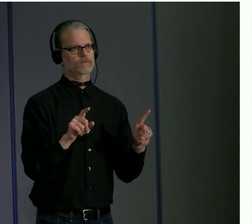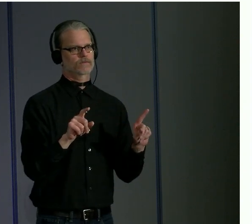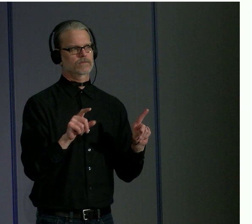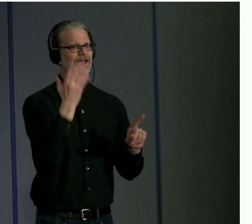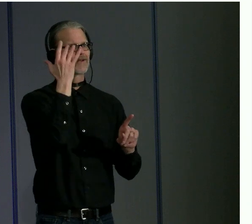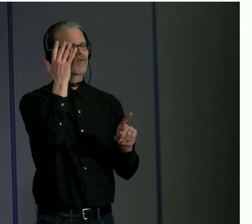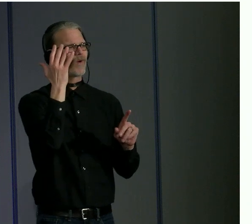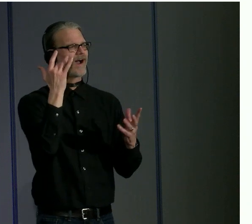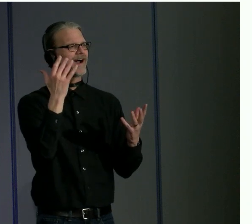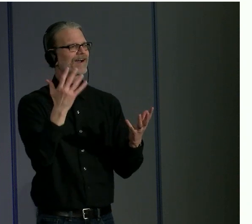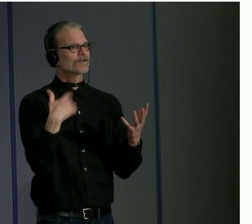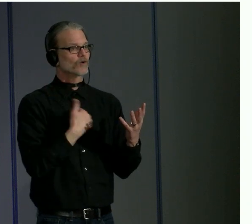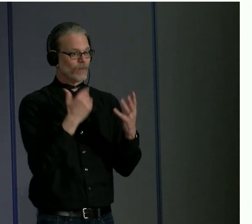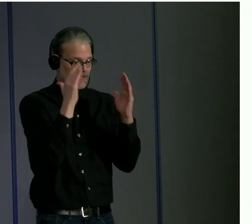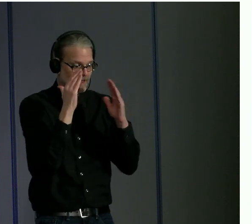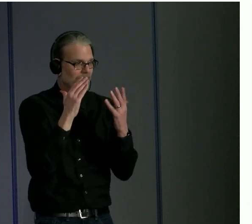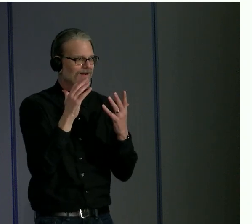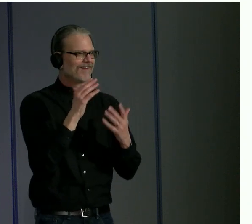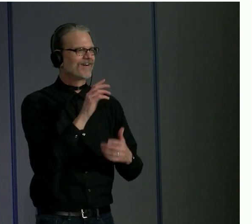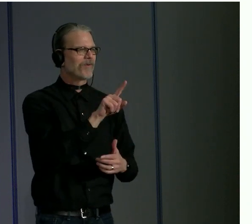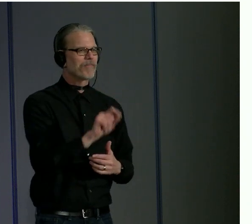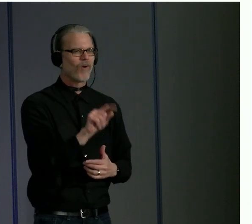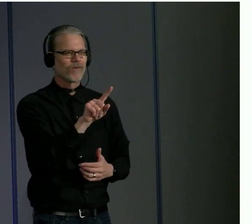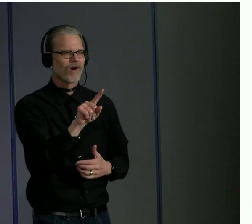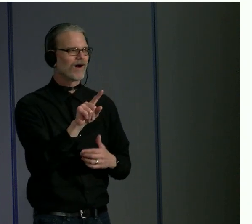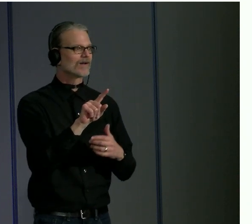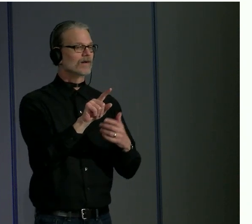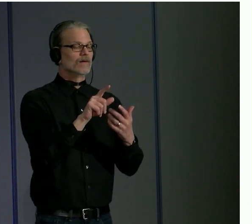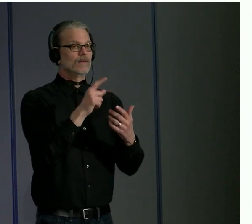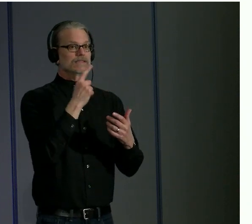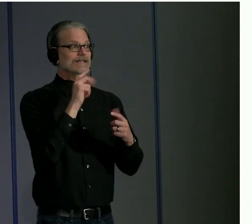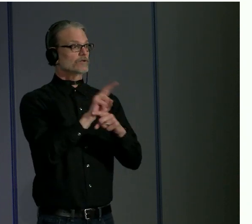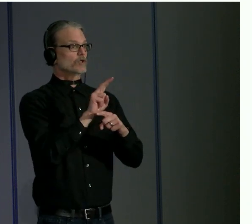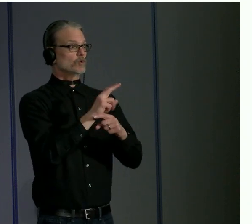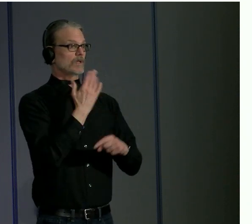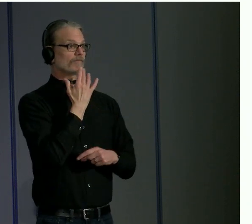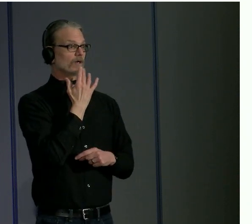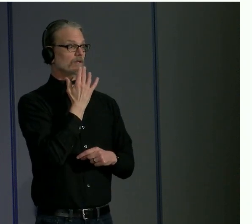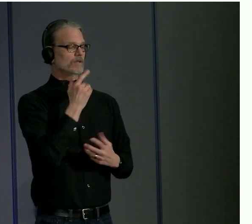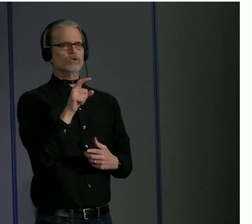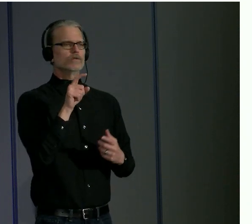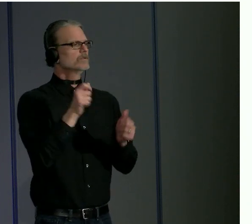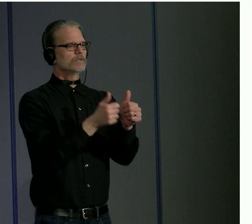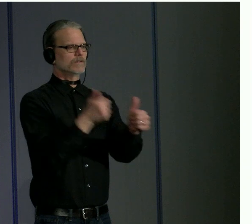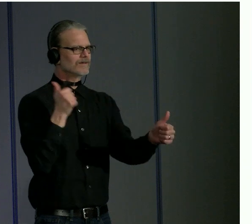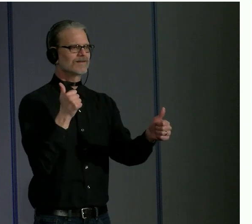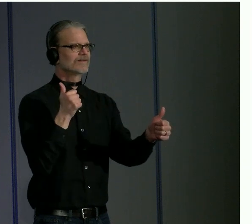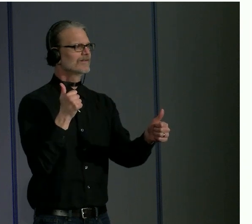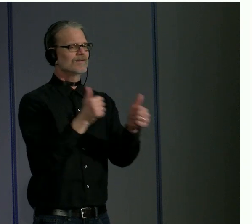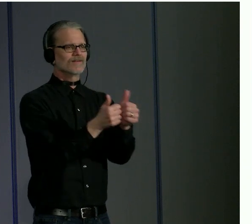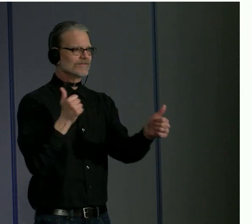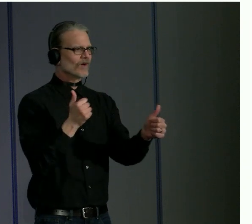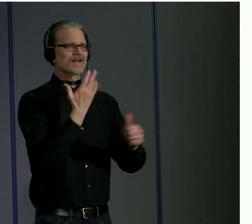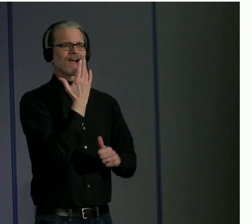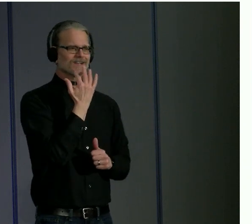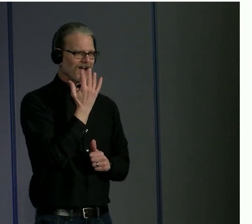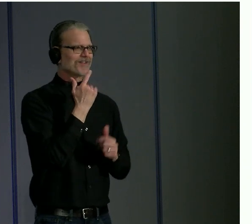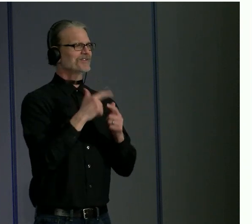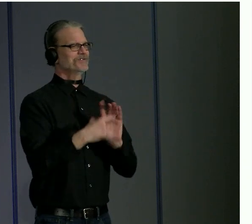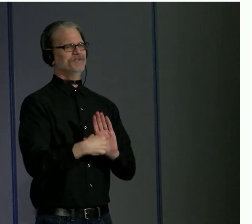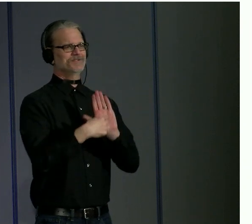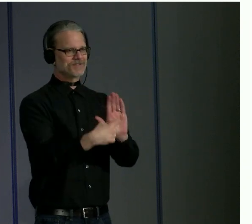is 1.4.1 use of color only says that we should not use color to convey meaning information,